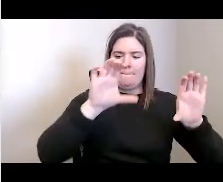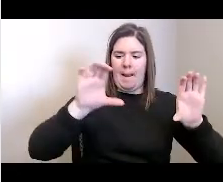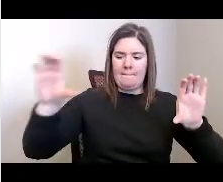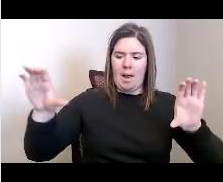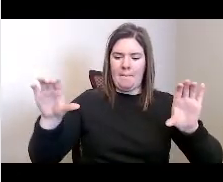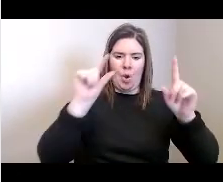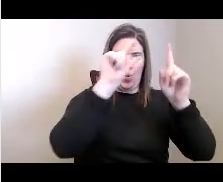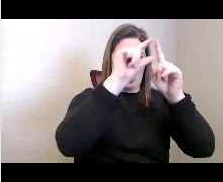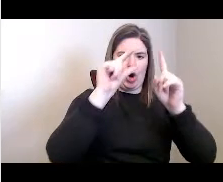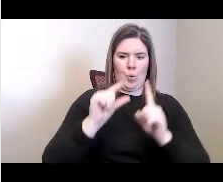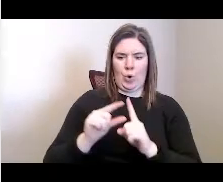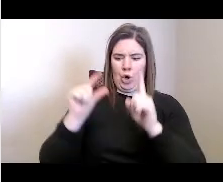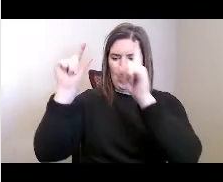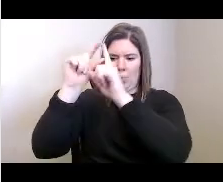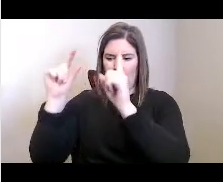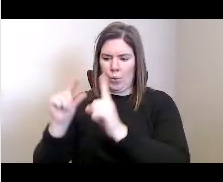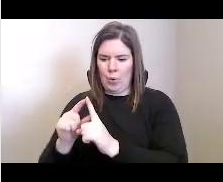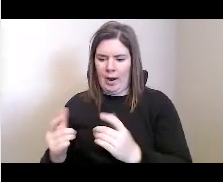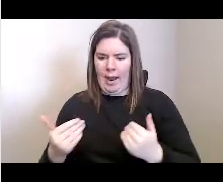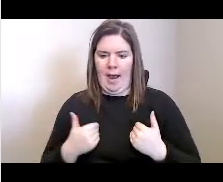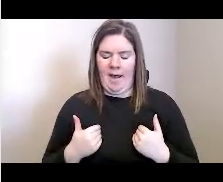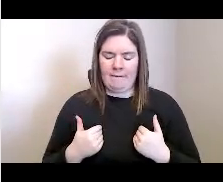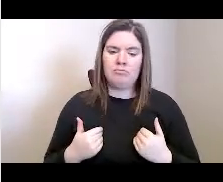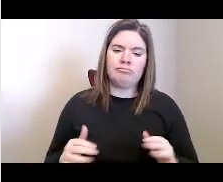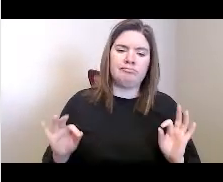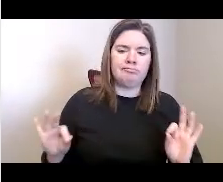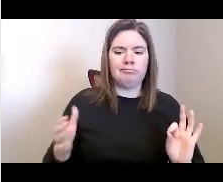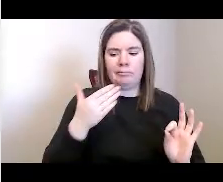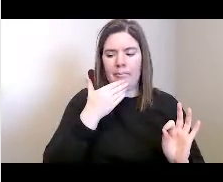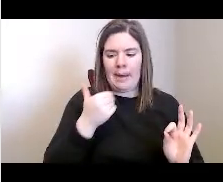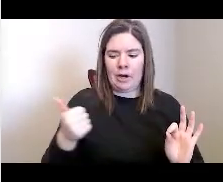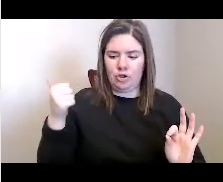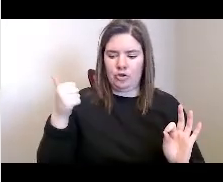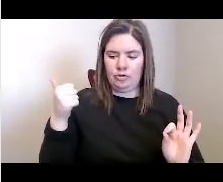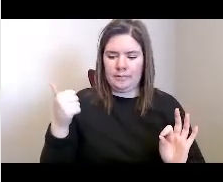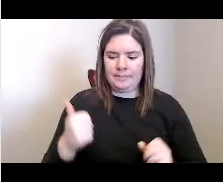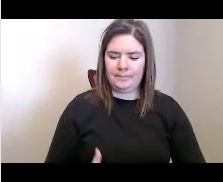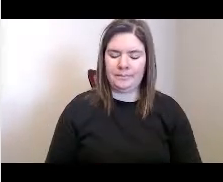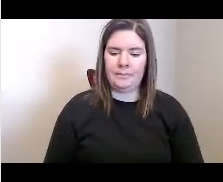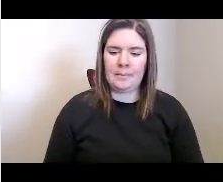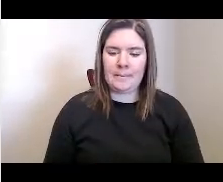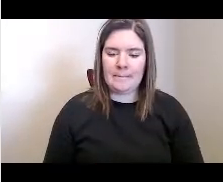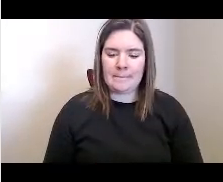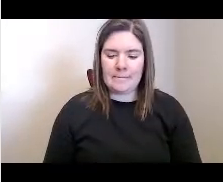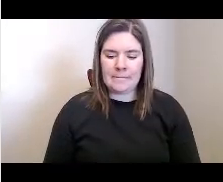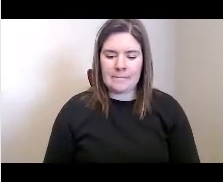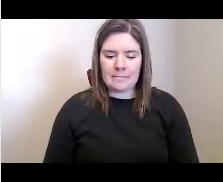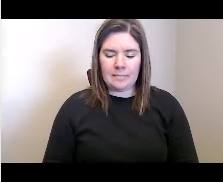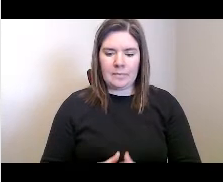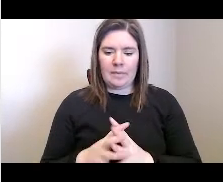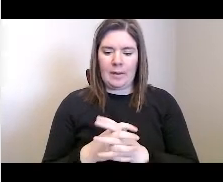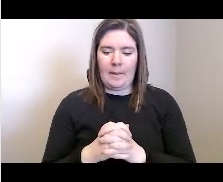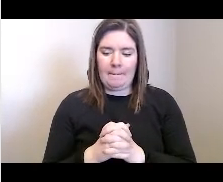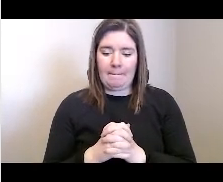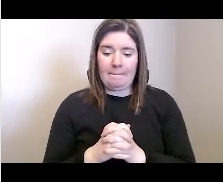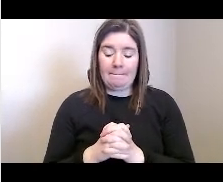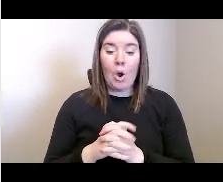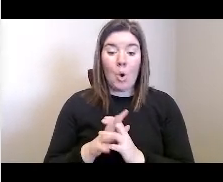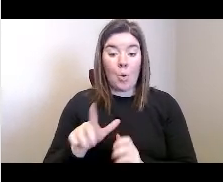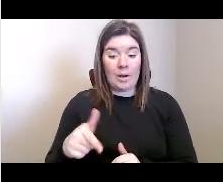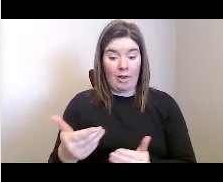perceivable, operable, understandable, and robust. And, you know, another thing in PowerPoint is that